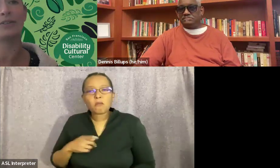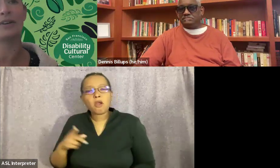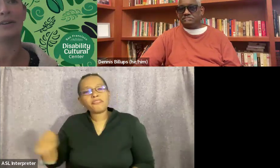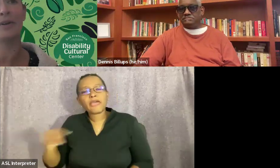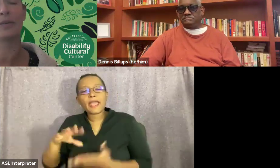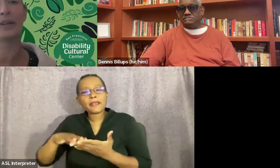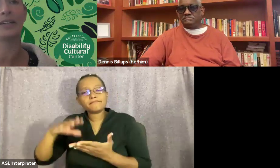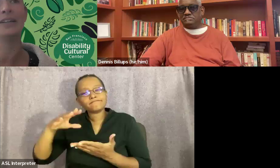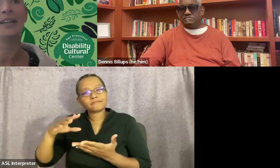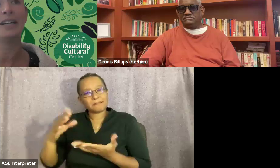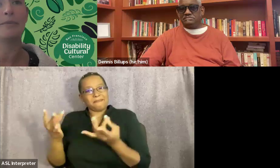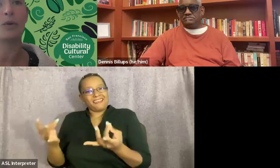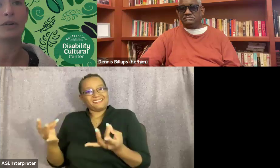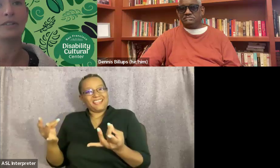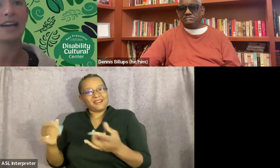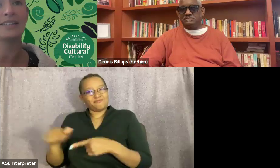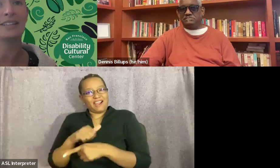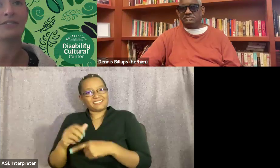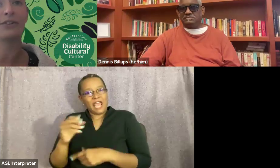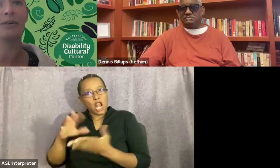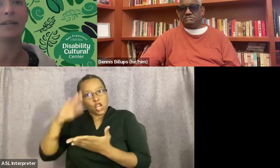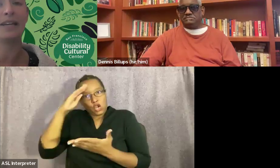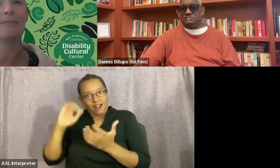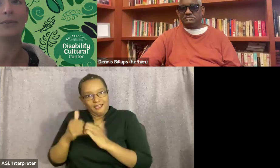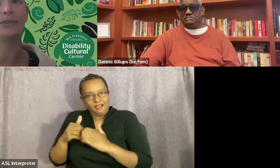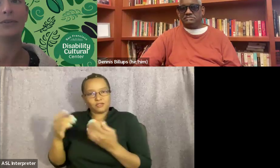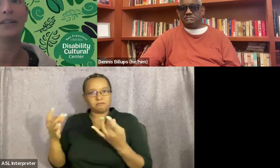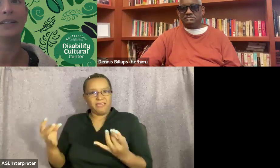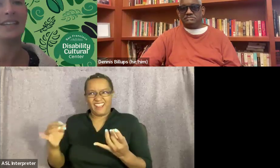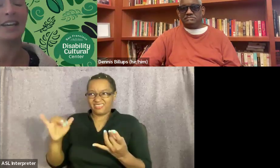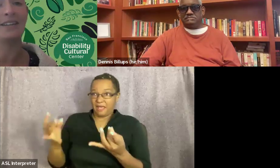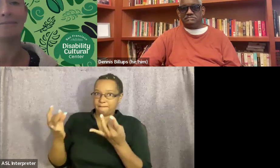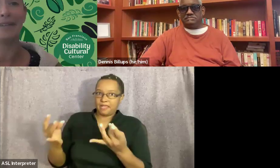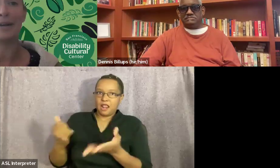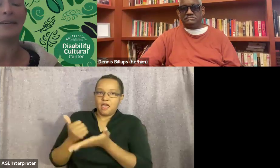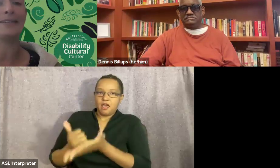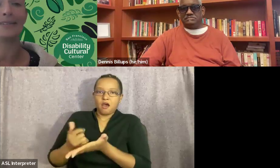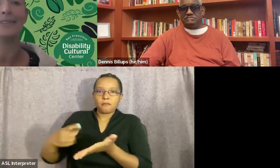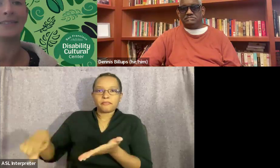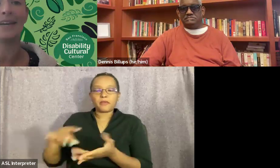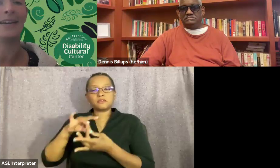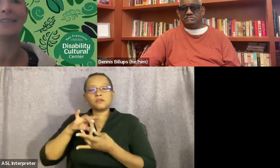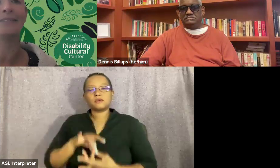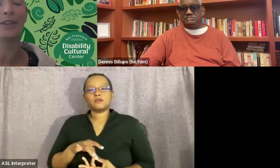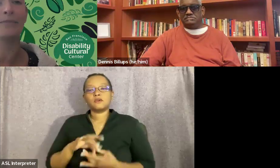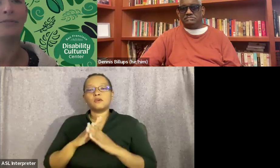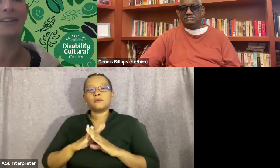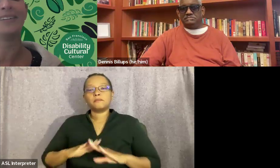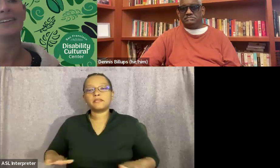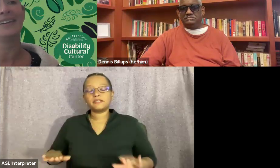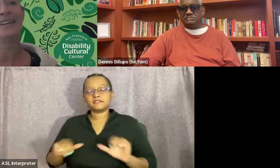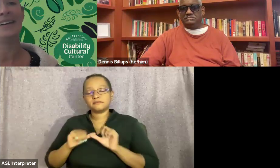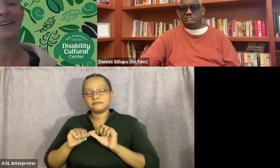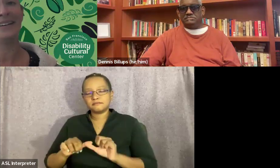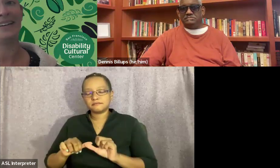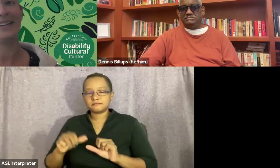was a really important tactic for being able to stay at peace and stay with the movement.